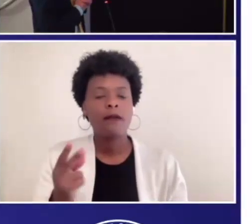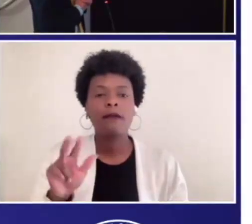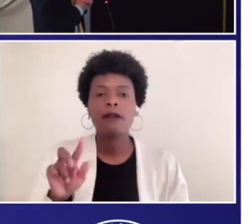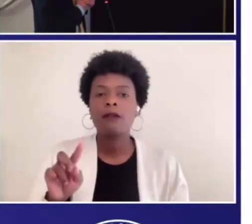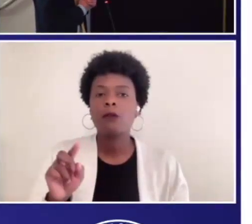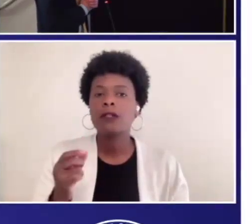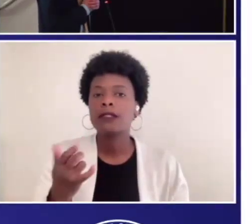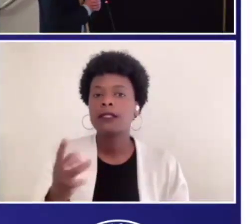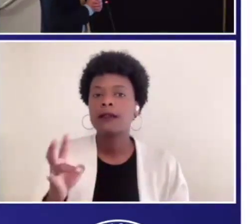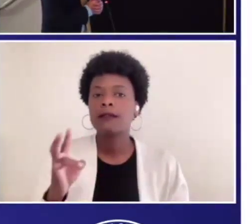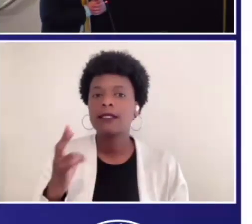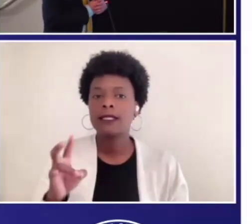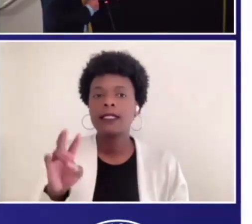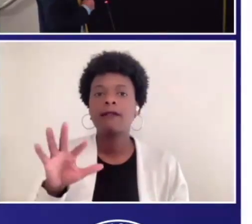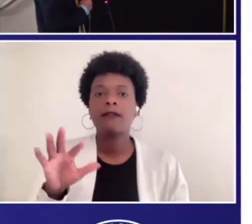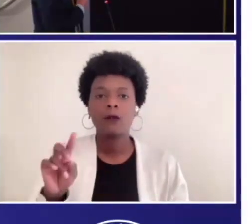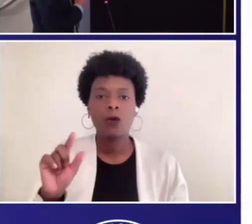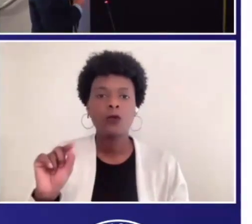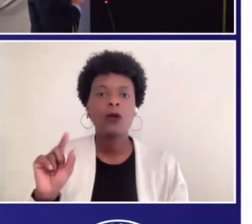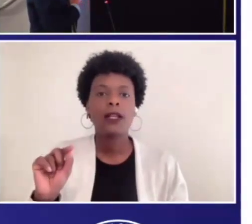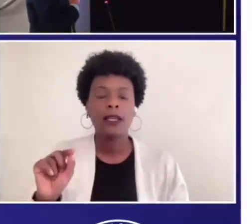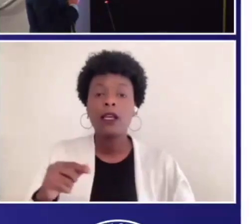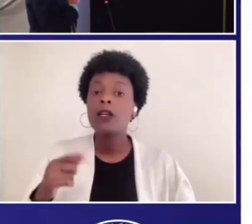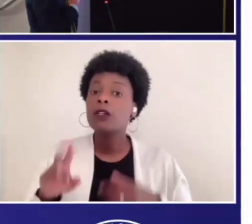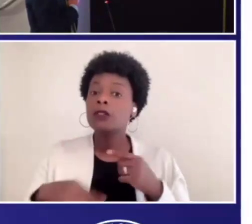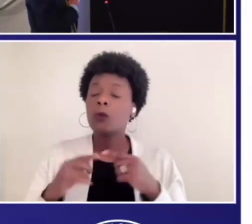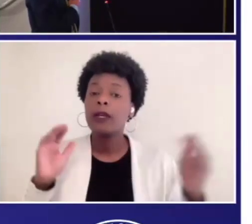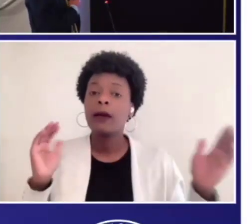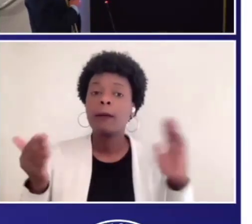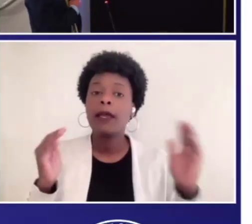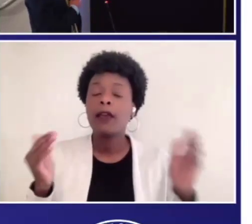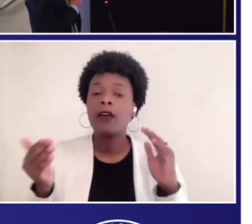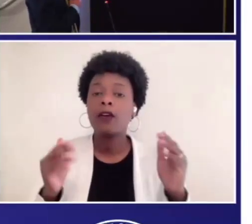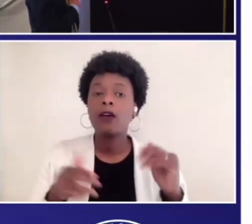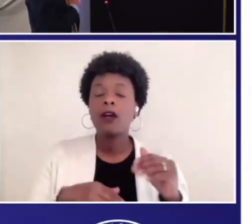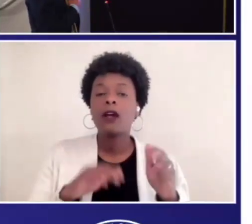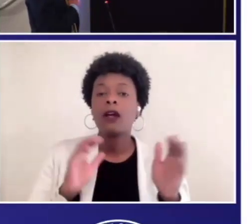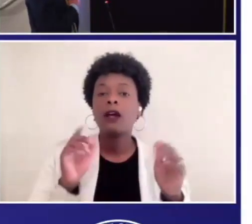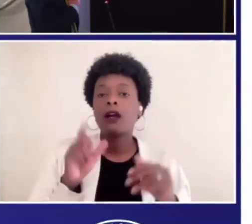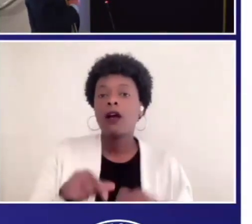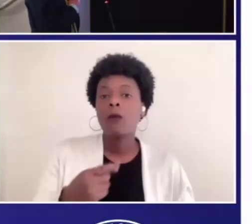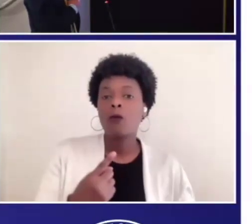5120. So comparing these numbers, I'm going to compare column one to column three, which is the original proposal to